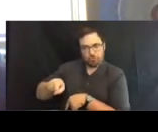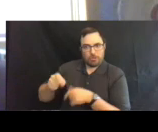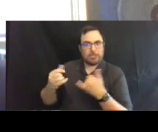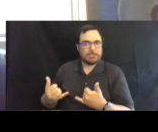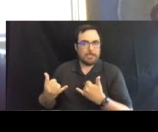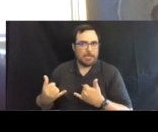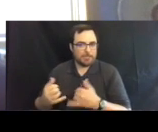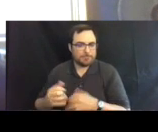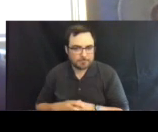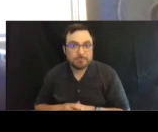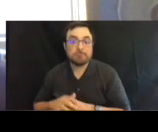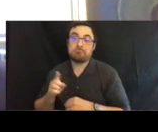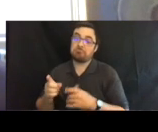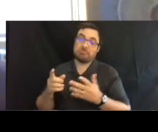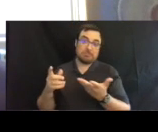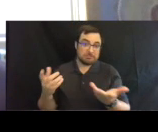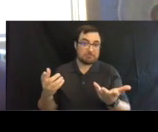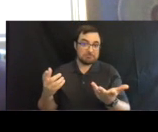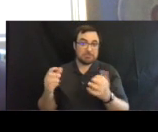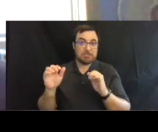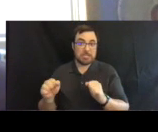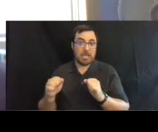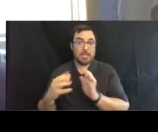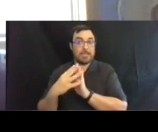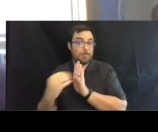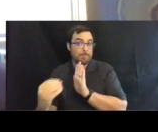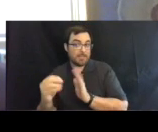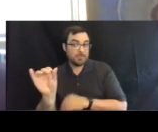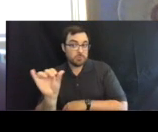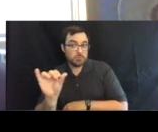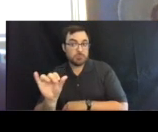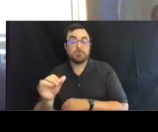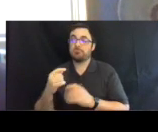He's even able to imitate them as his way of showing he identifies them